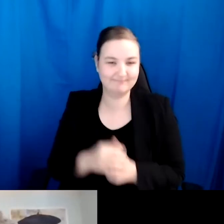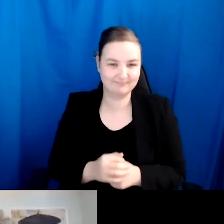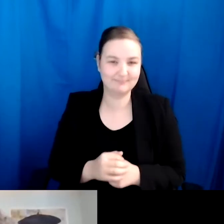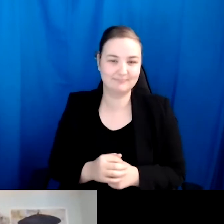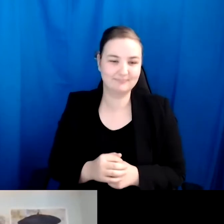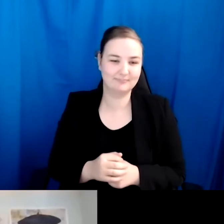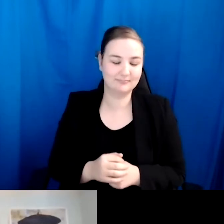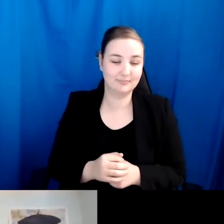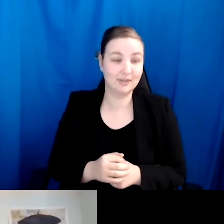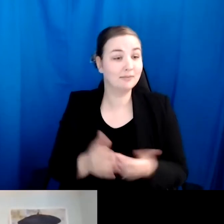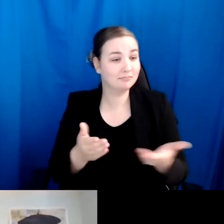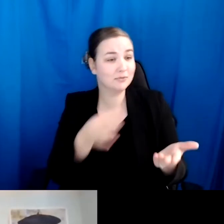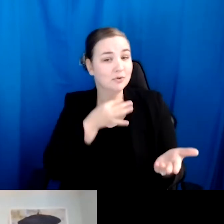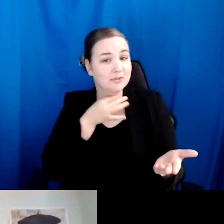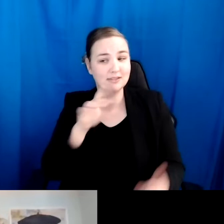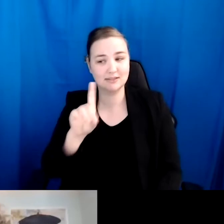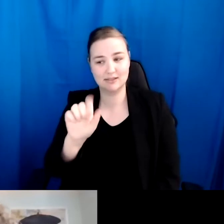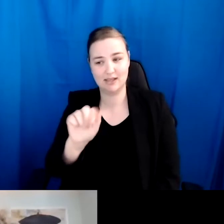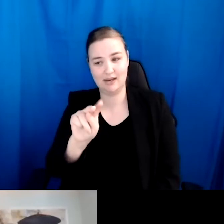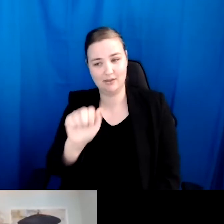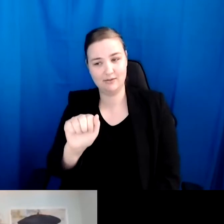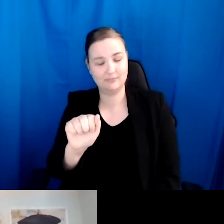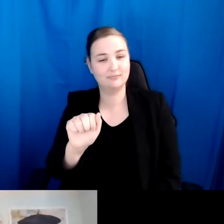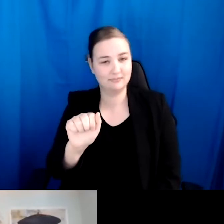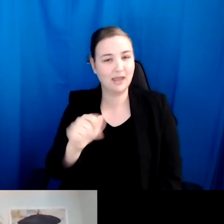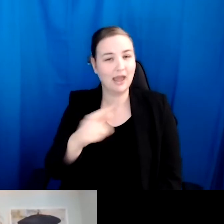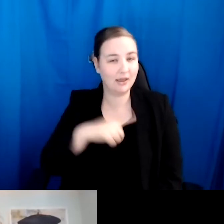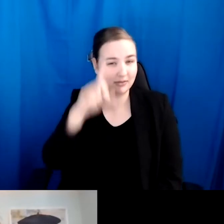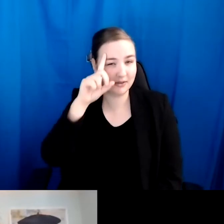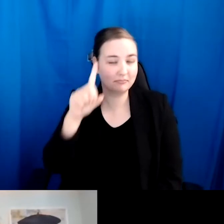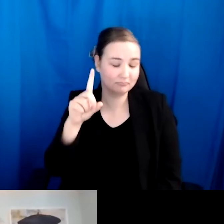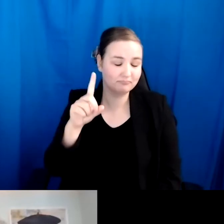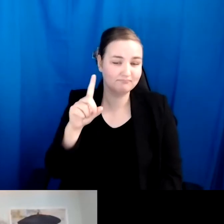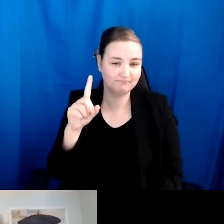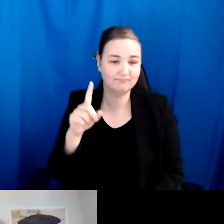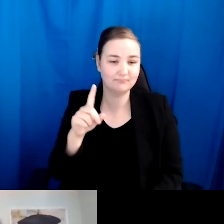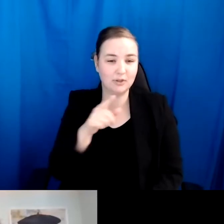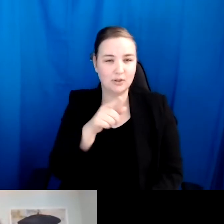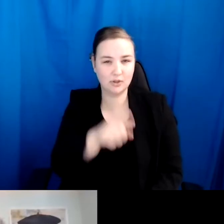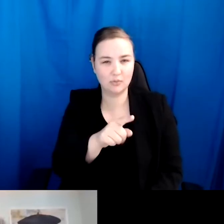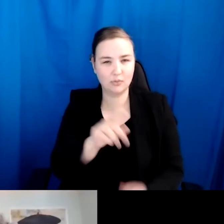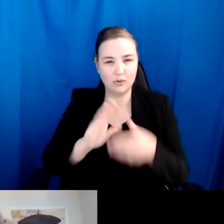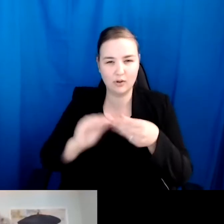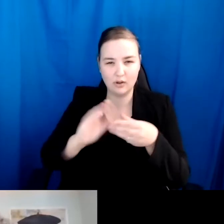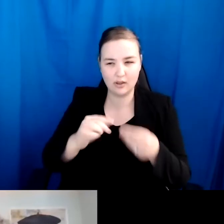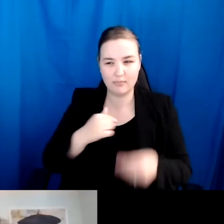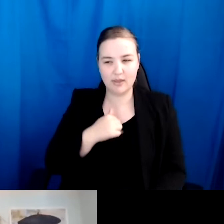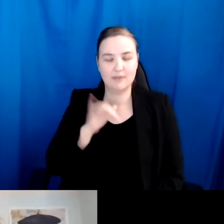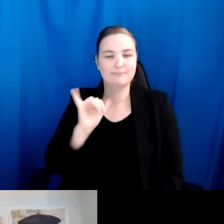So Dana, I- you know, I think one of the things that you made me think about, one of the many